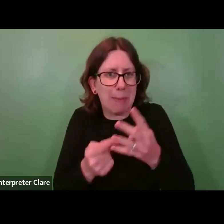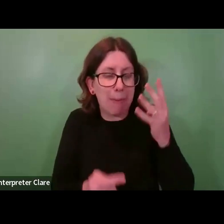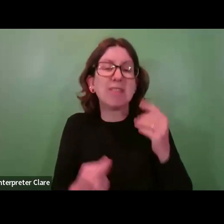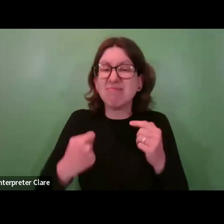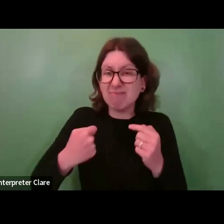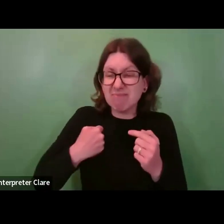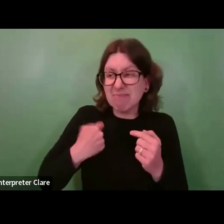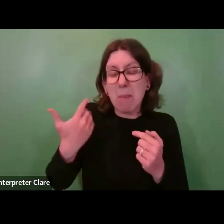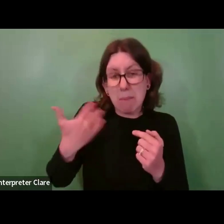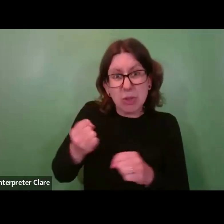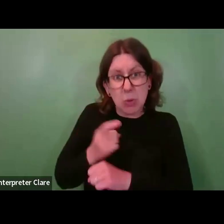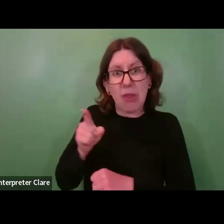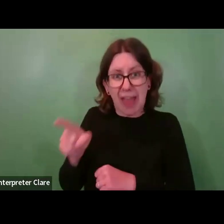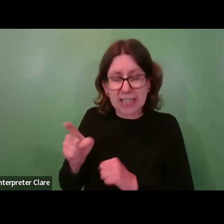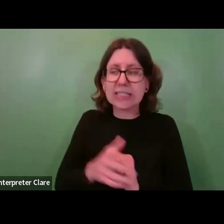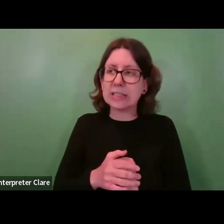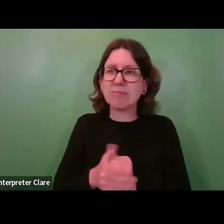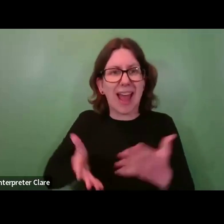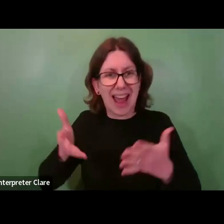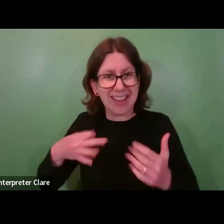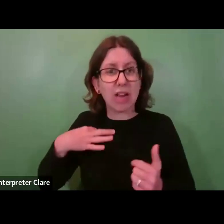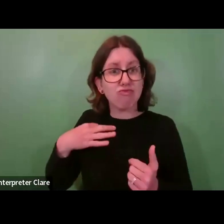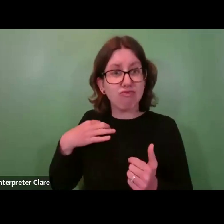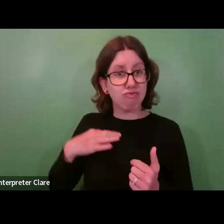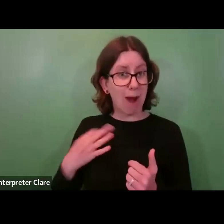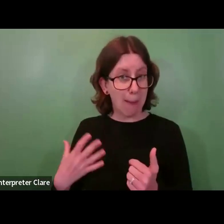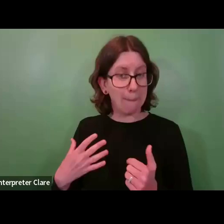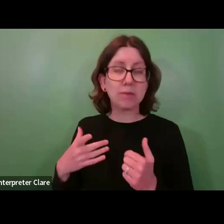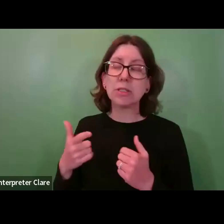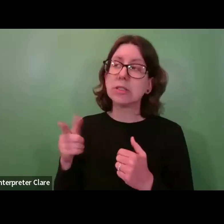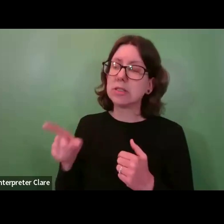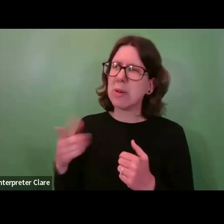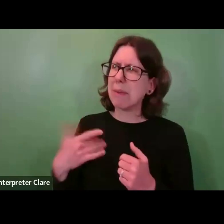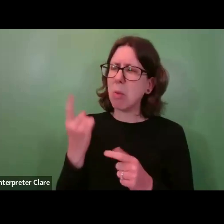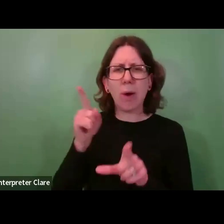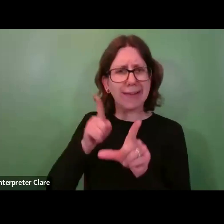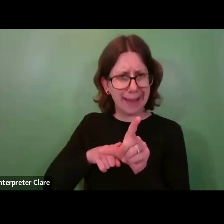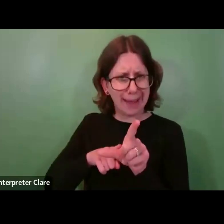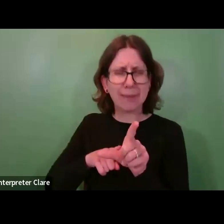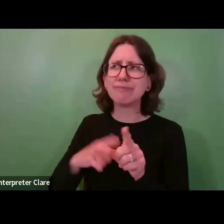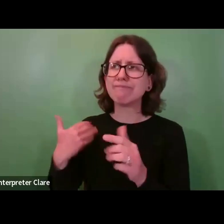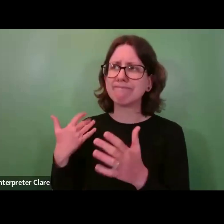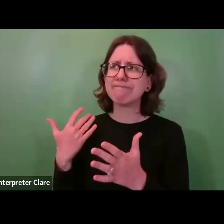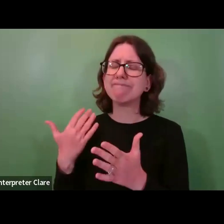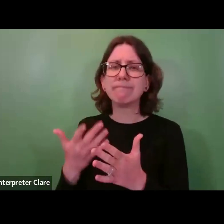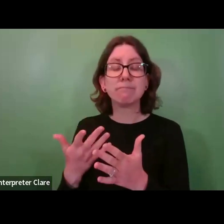And after I'd done that for, I think, for a year or so there was a, a position for an athlete